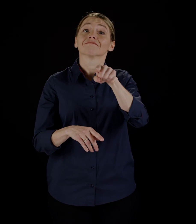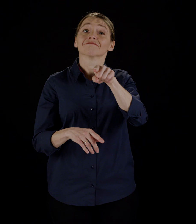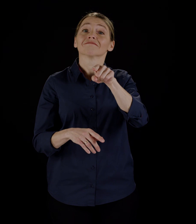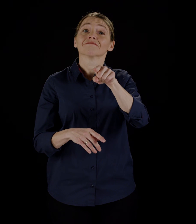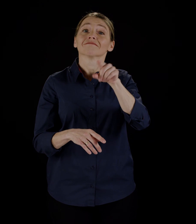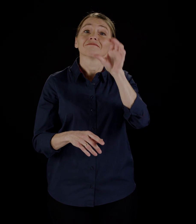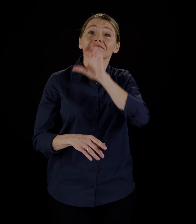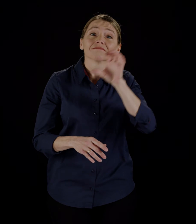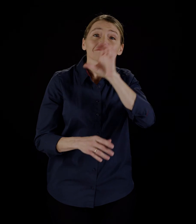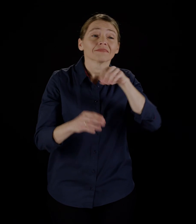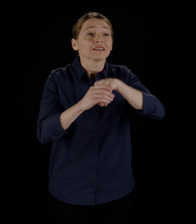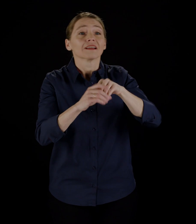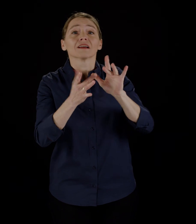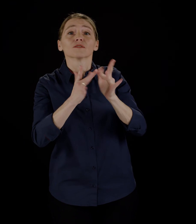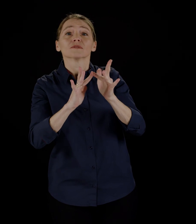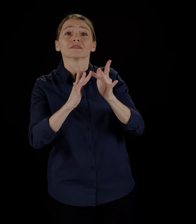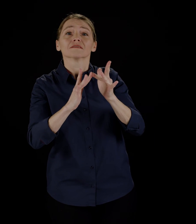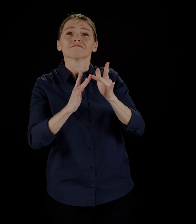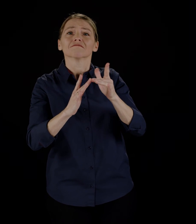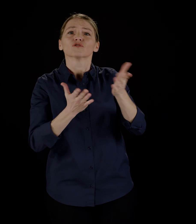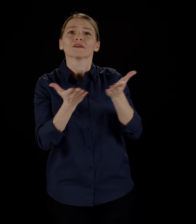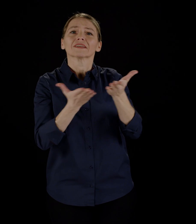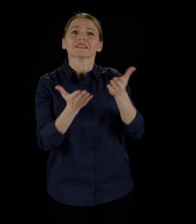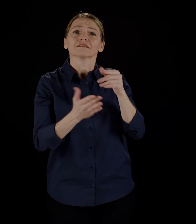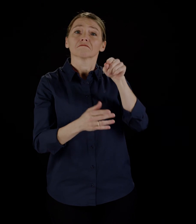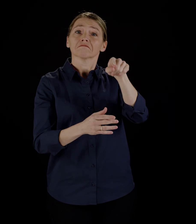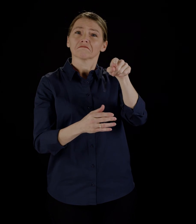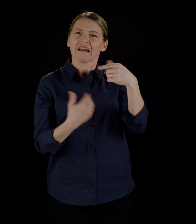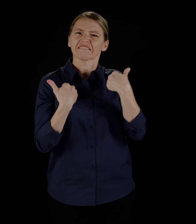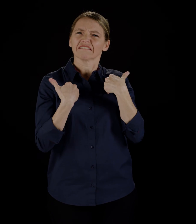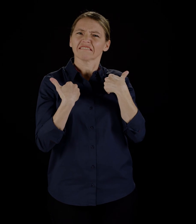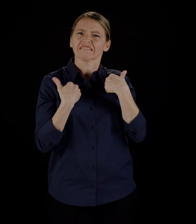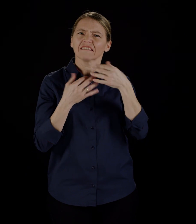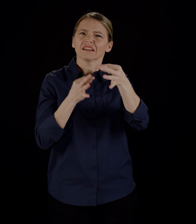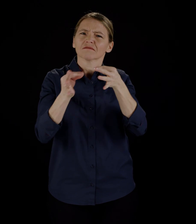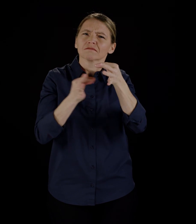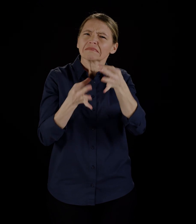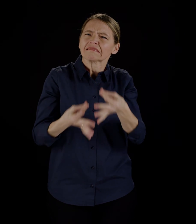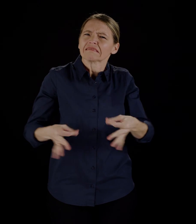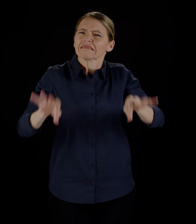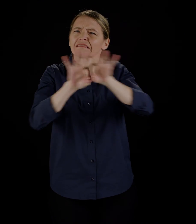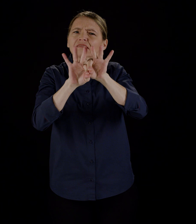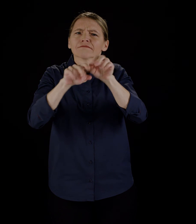As you seek to acquire internet services there will be key terms that are important to know.